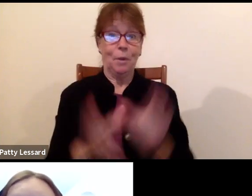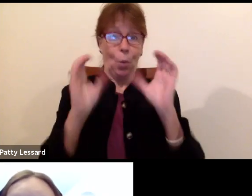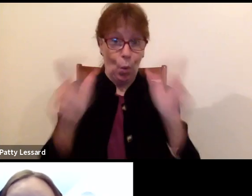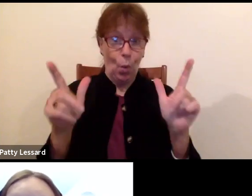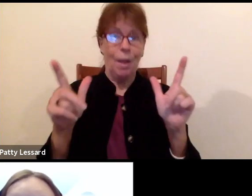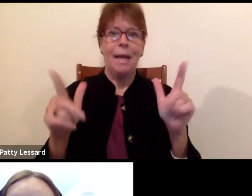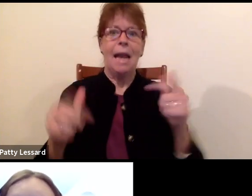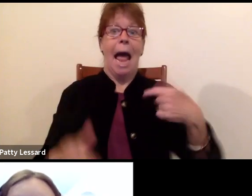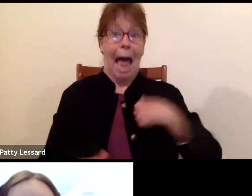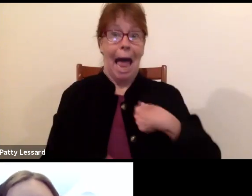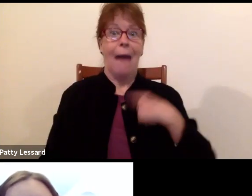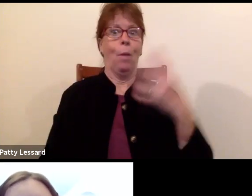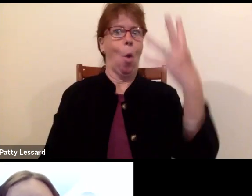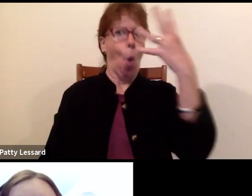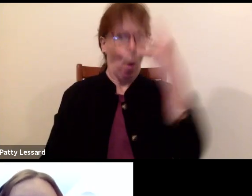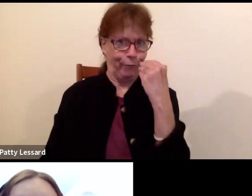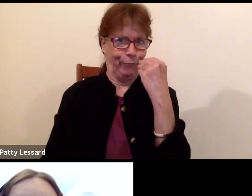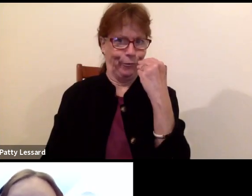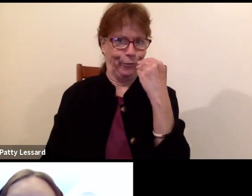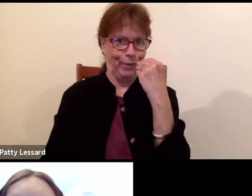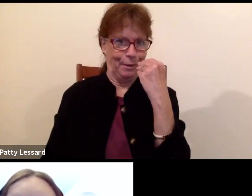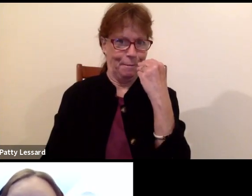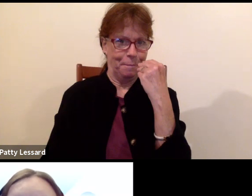Sheri, bring yourself back on, or Smita, bring you back on. And we'll have you for Q&A, Don.